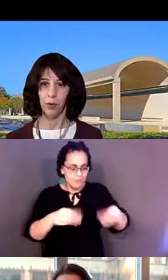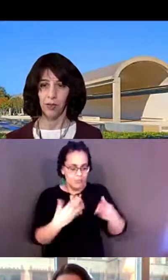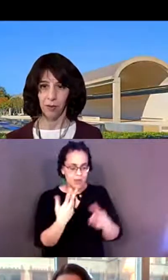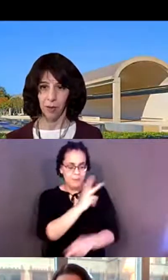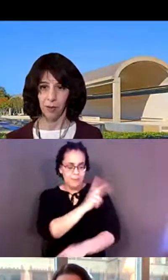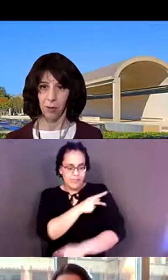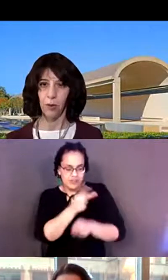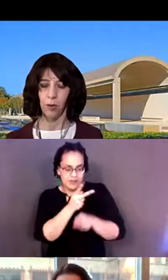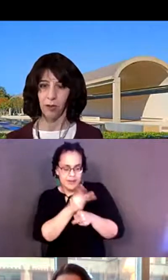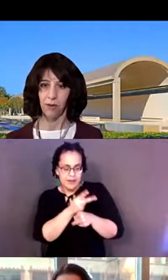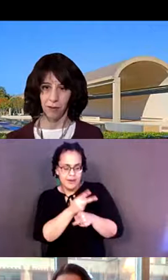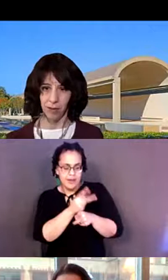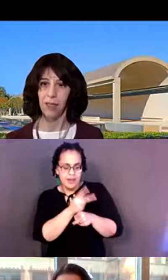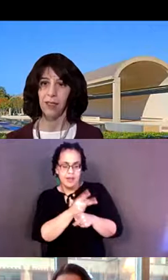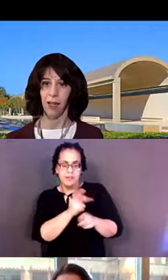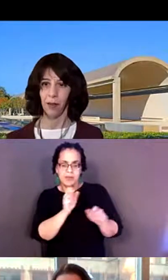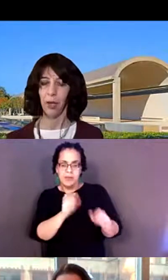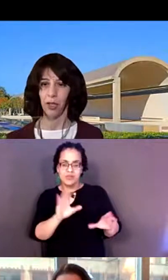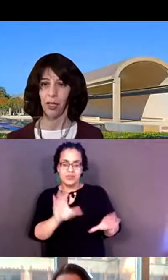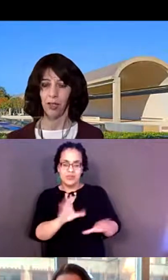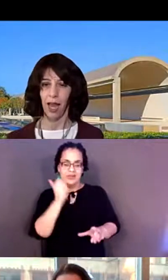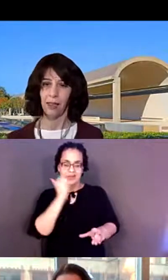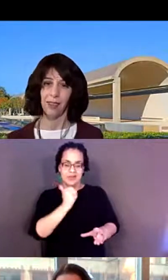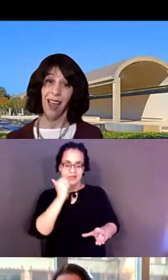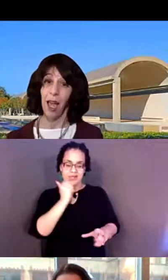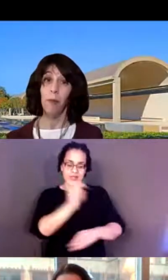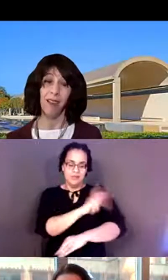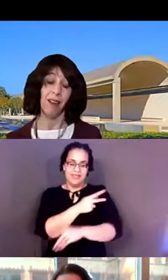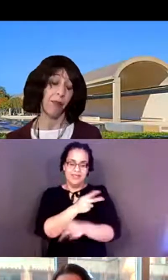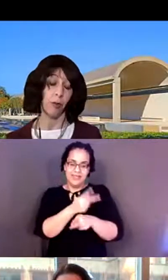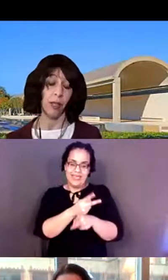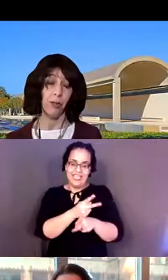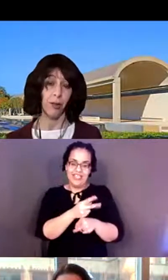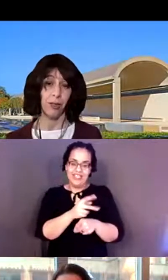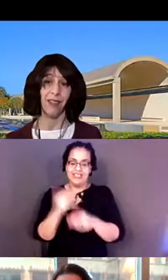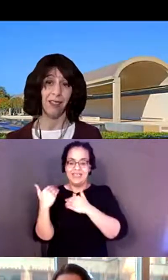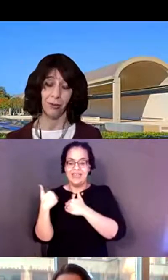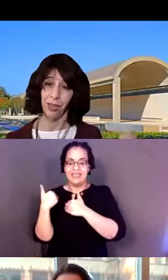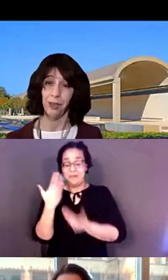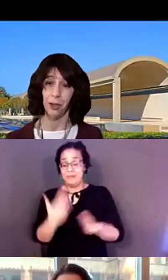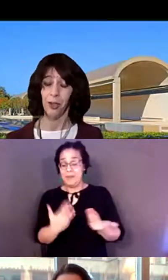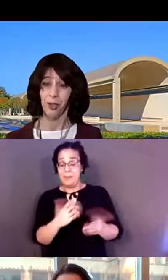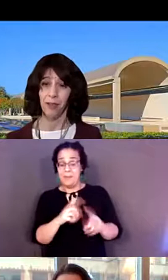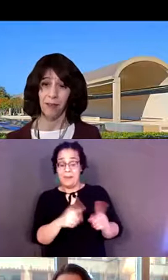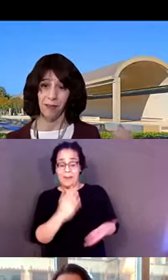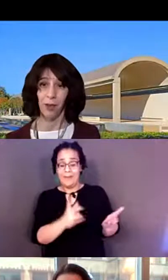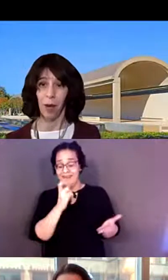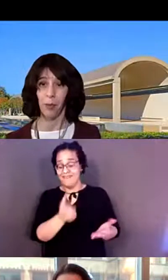to do those day-to-day patient care tasks and may not have a great understanding of legal